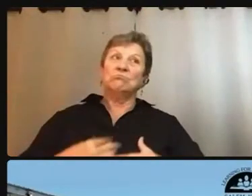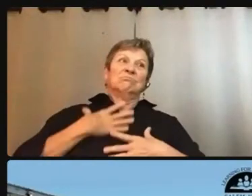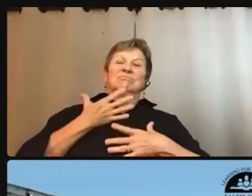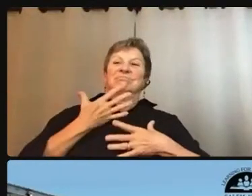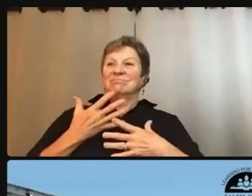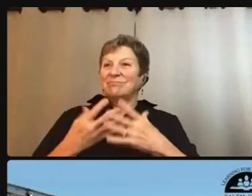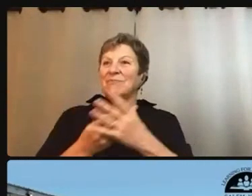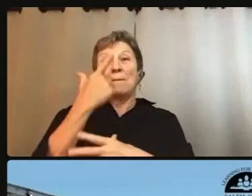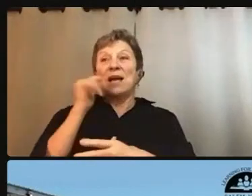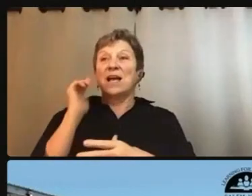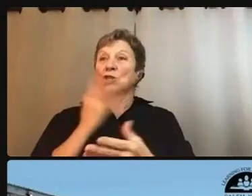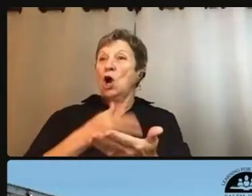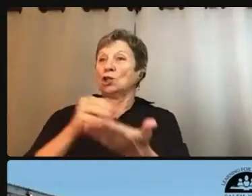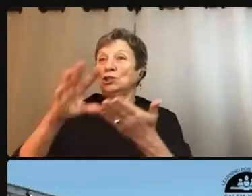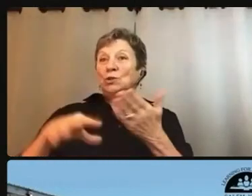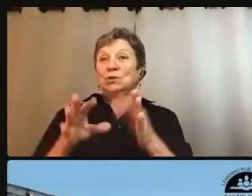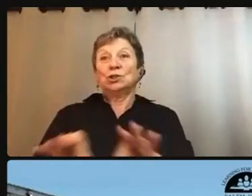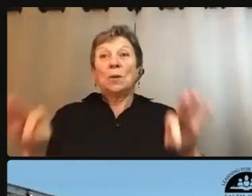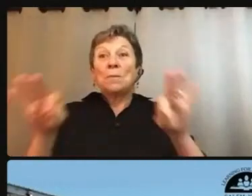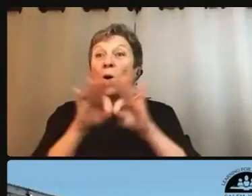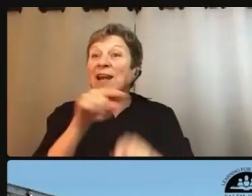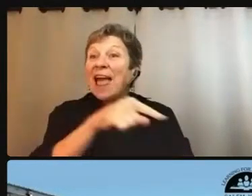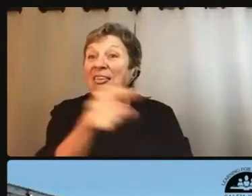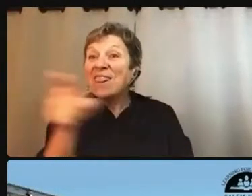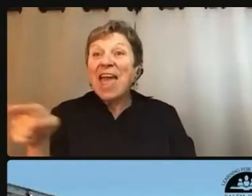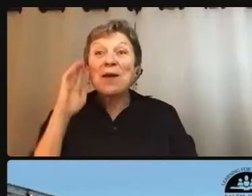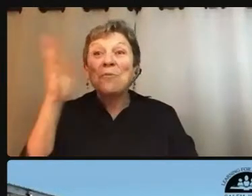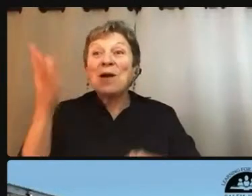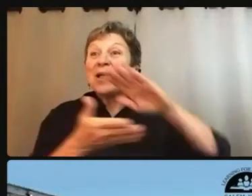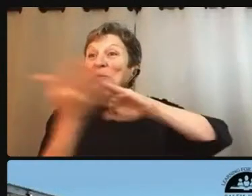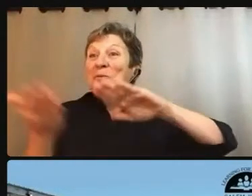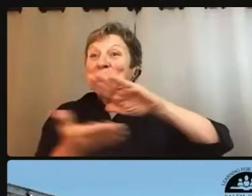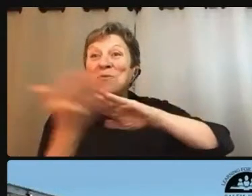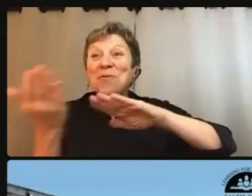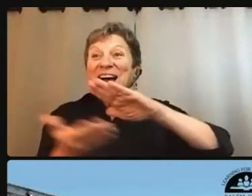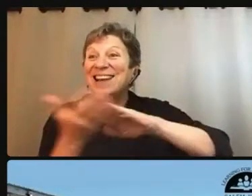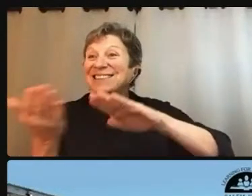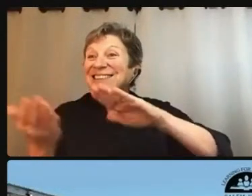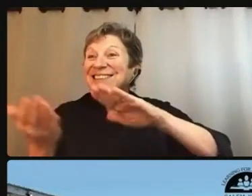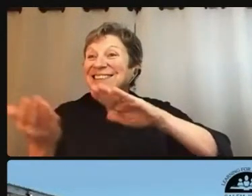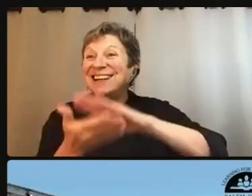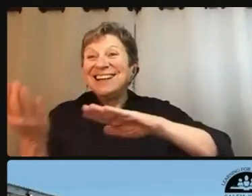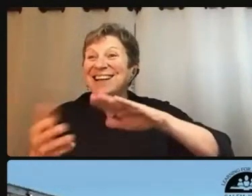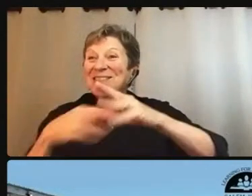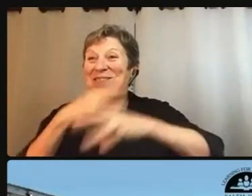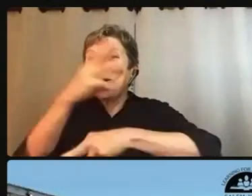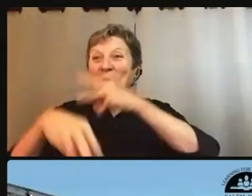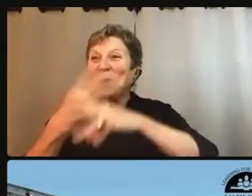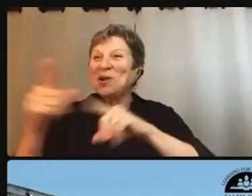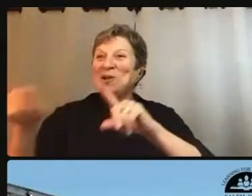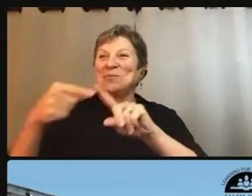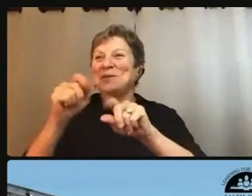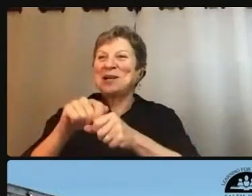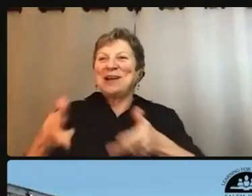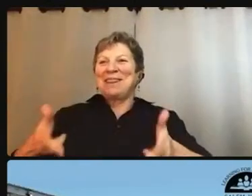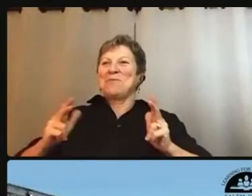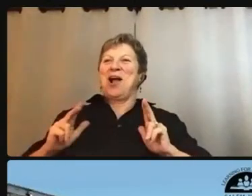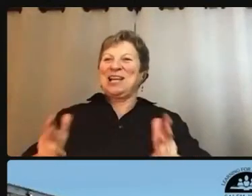THAT YOU KNOW, WE'RE ALL WANTING TO HAVE TO HAVE A COMMUNITY WRITING BECAUSE YOU KNOW, OUR STUDENTS ARE